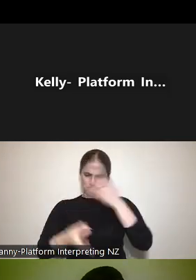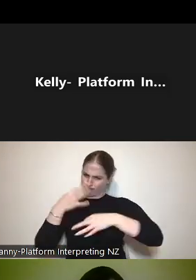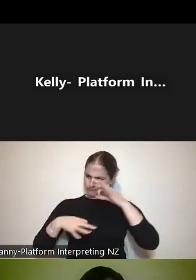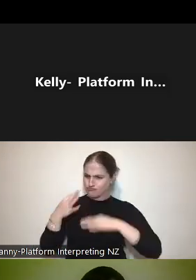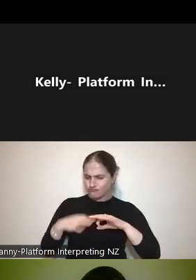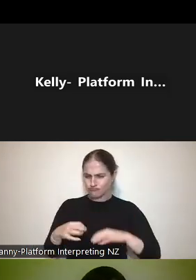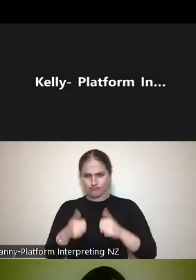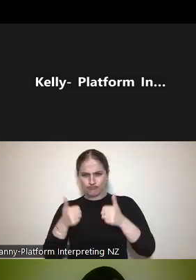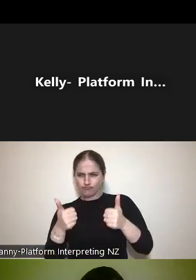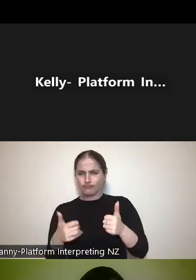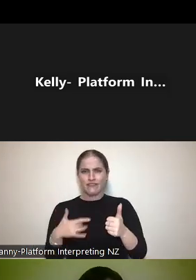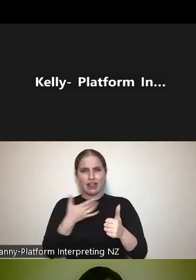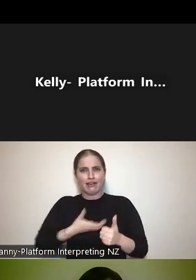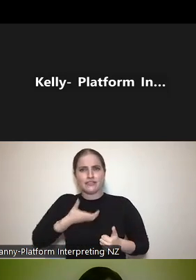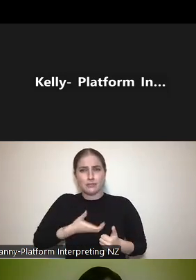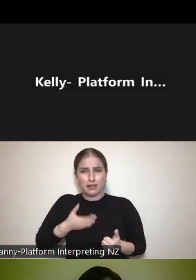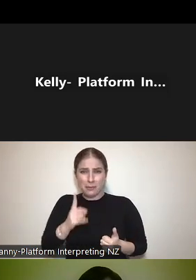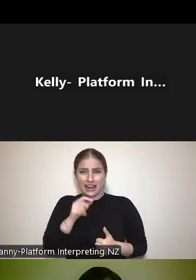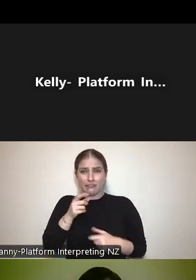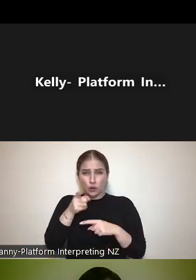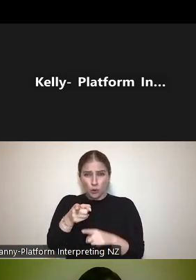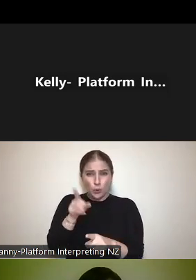maybe if you're the director, you're in the room, it can be difficult, and